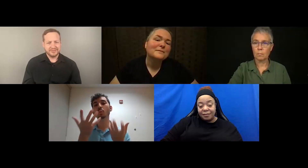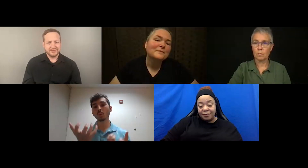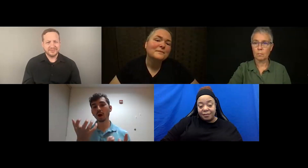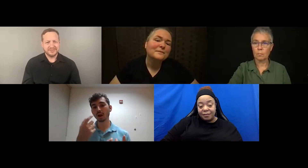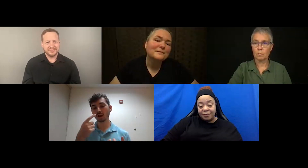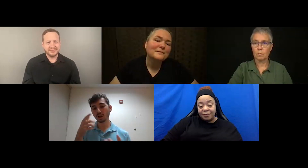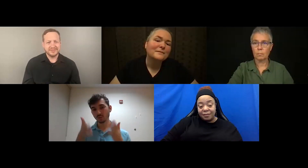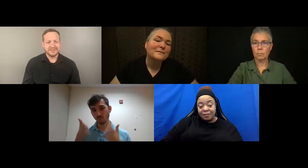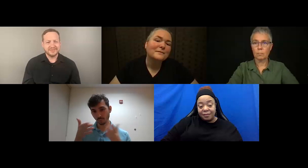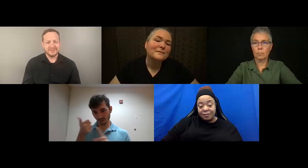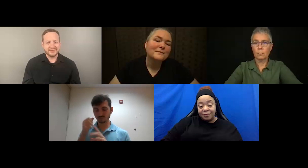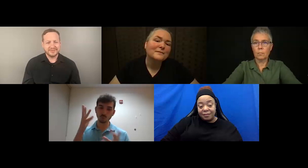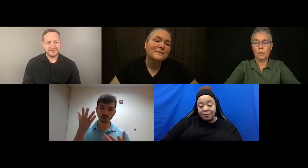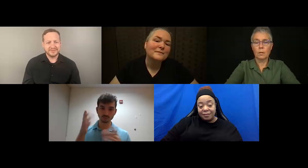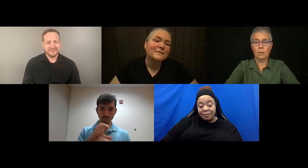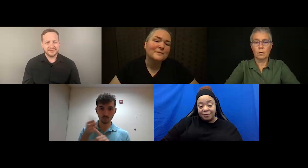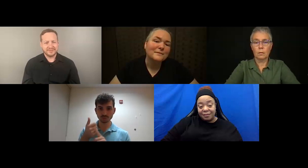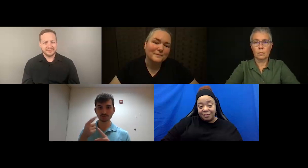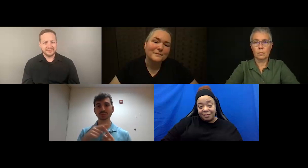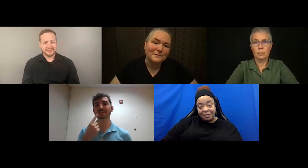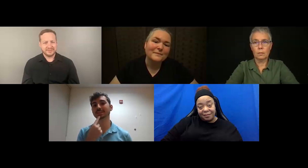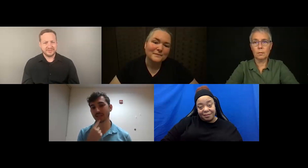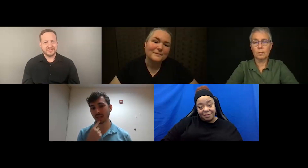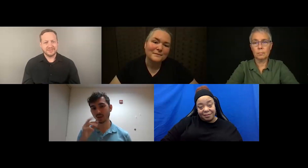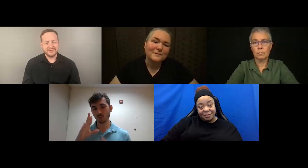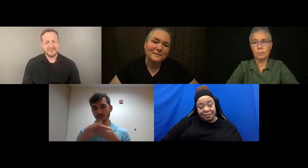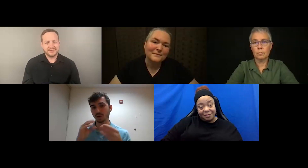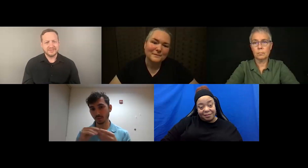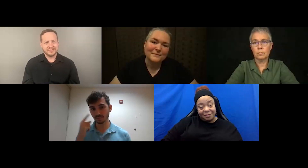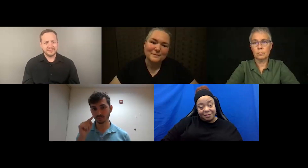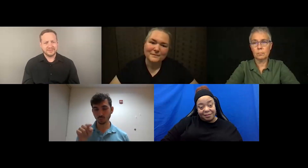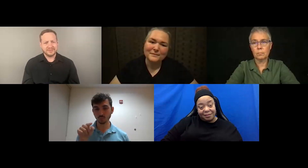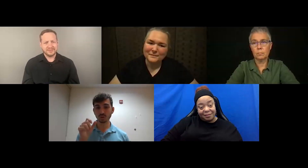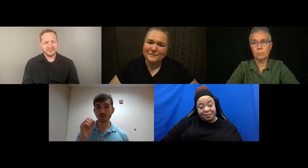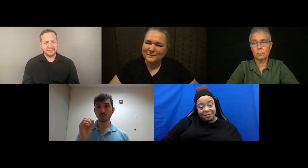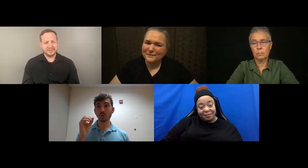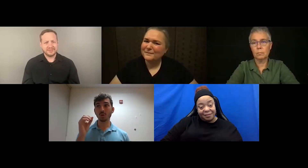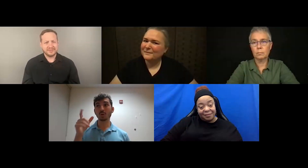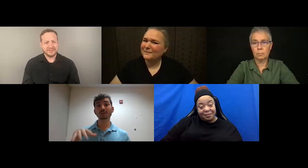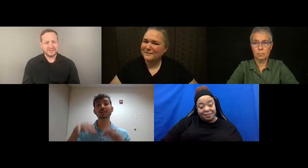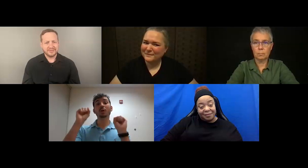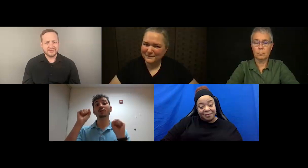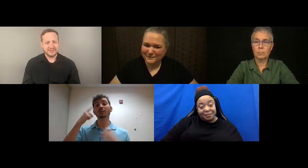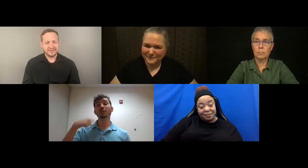If you're writing a text, it can predict which word you're going